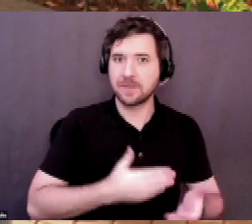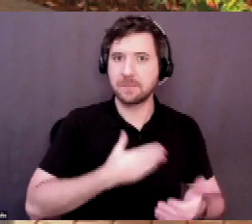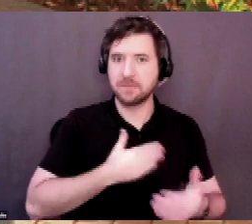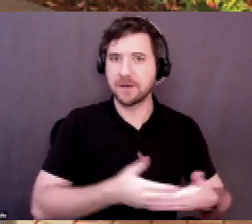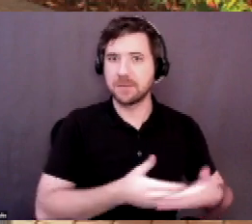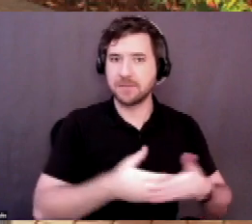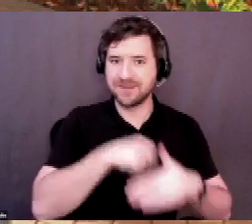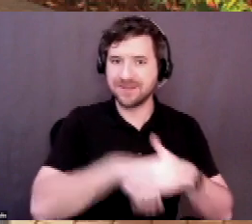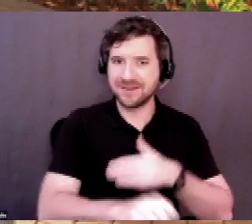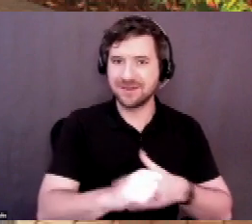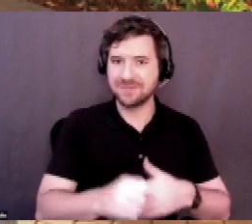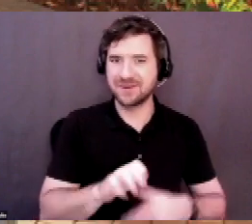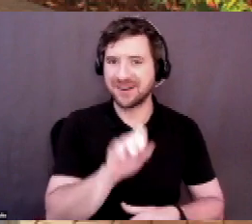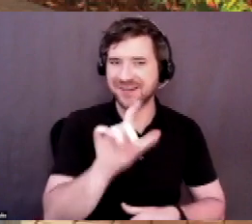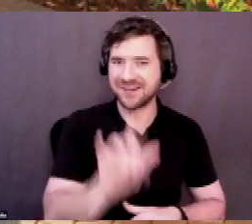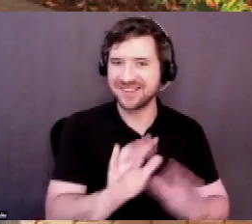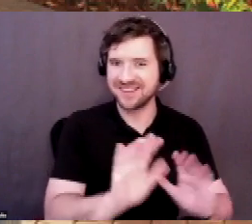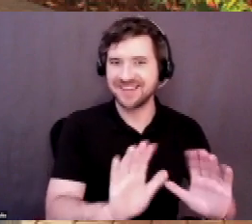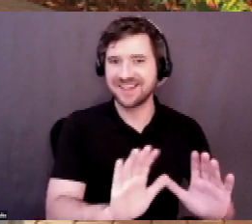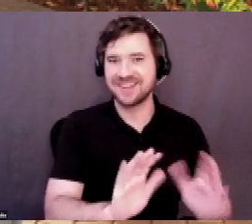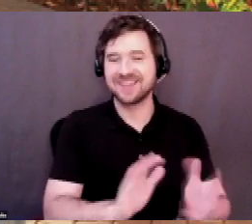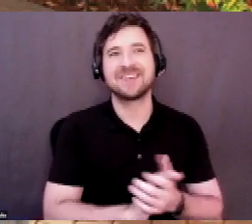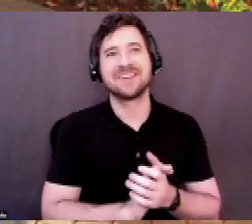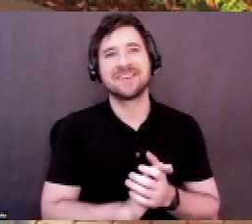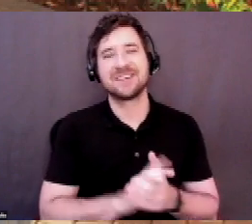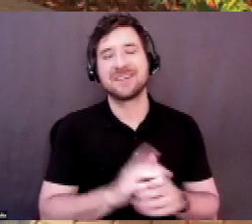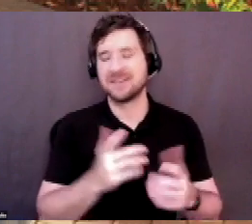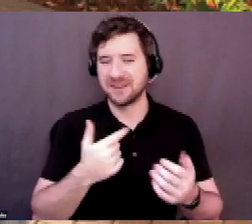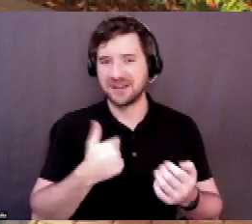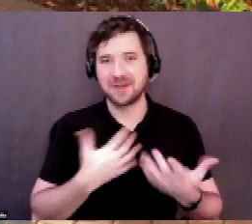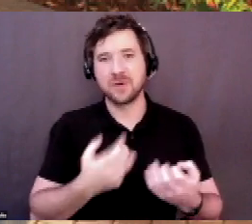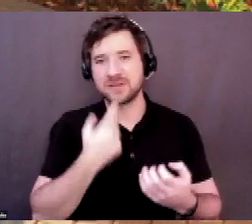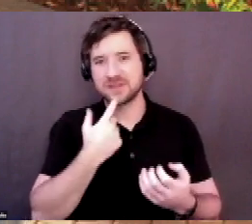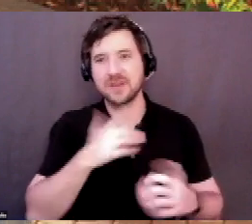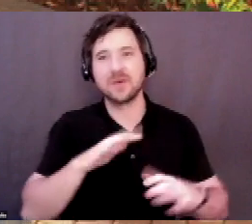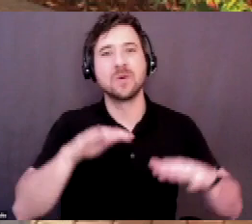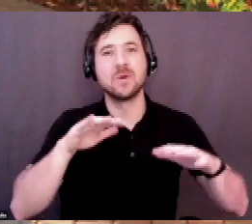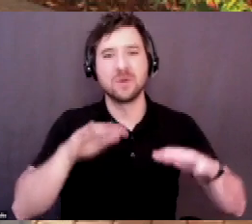I just want to say we made it. Everything was great.